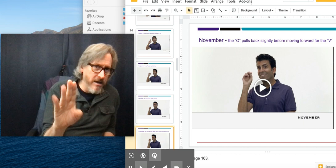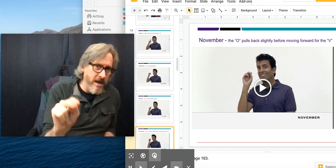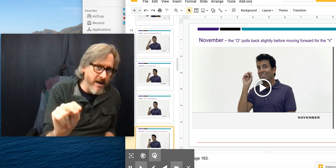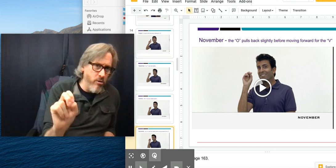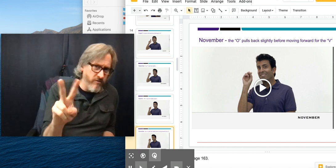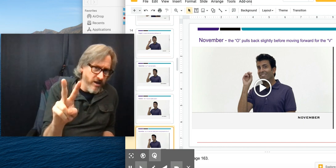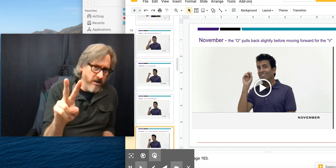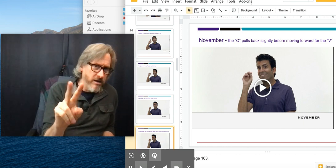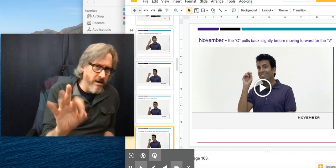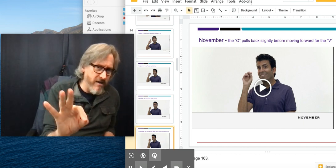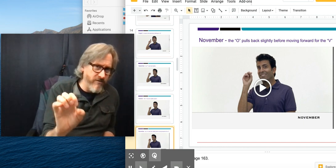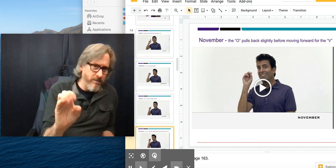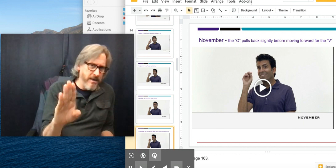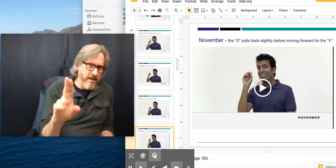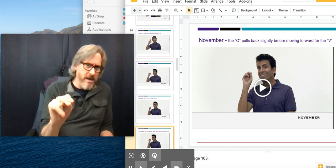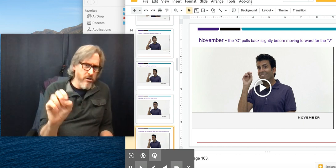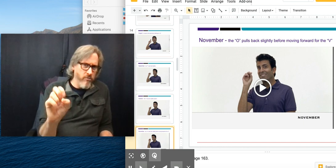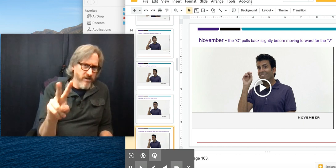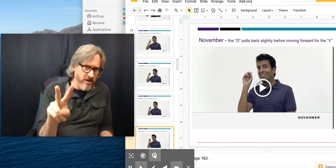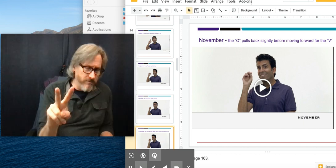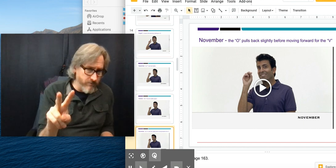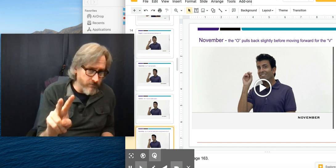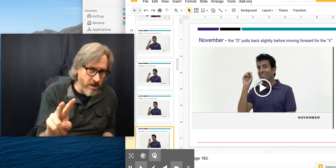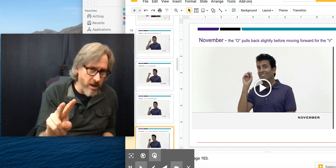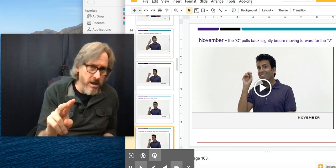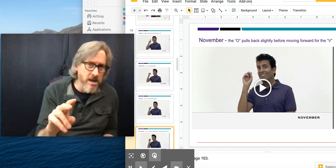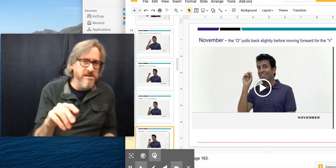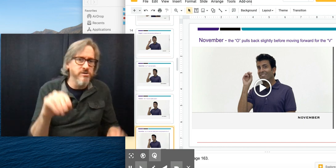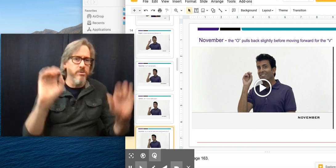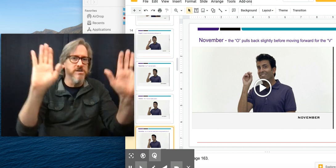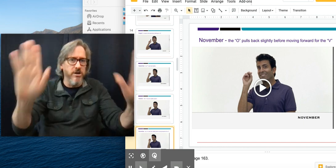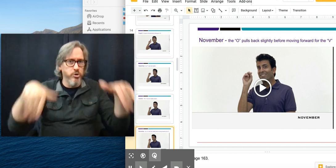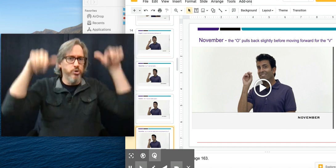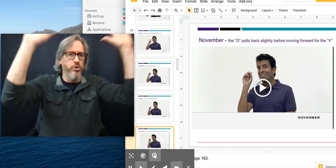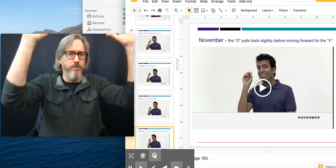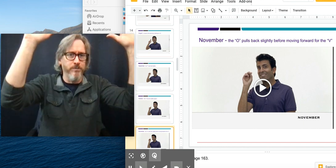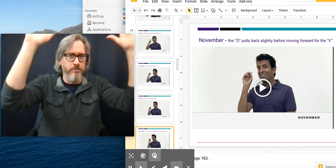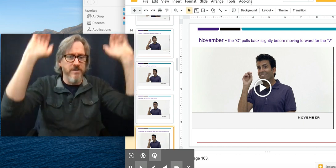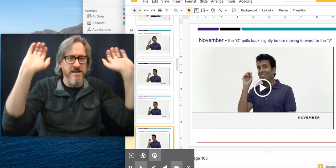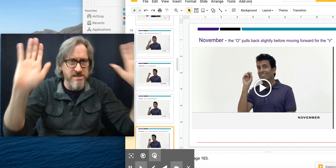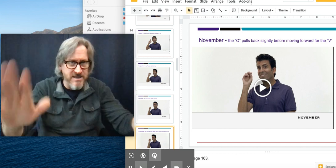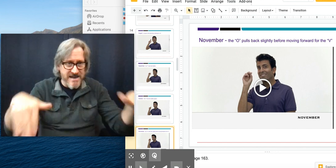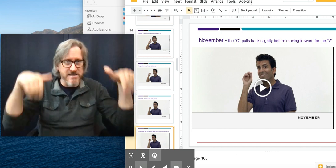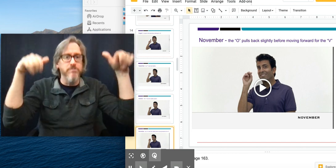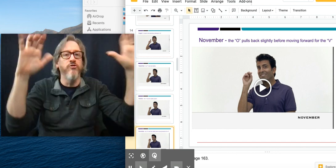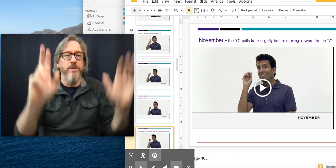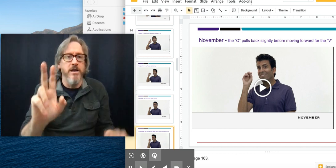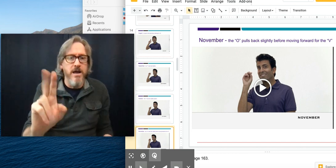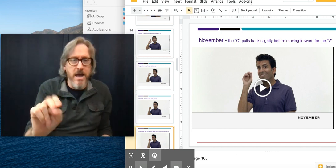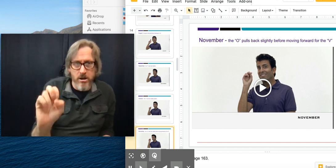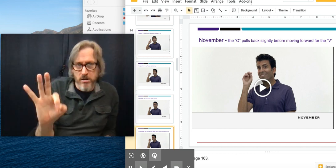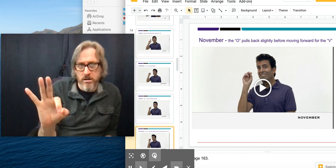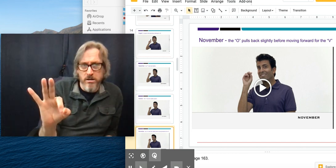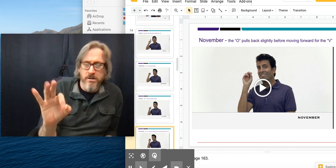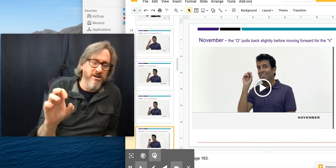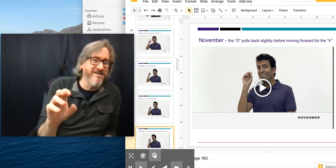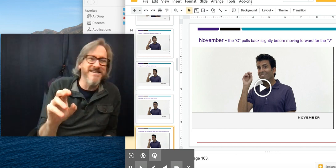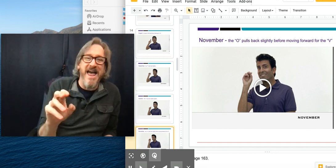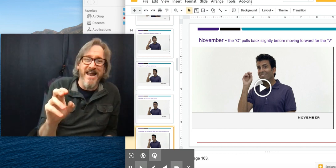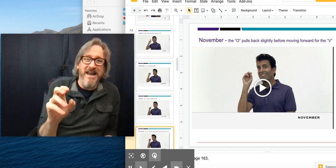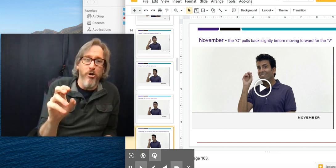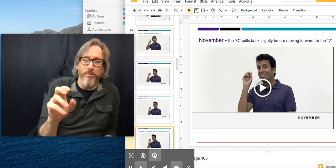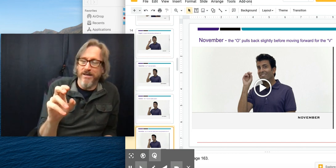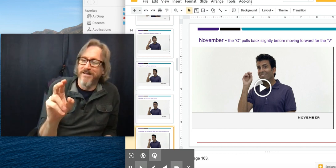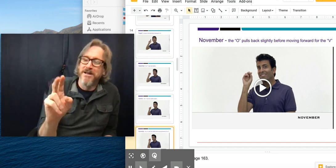nov Feb and OV okay so it's almost like a Shoop that's that's the movement nob